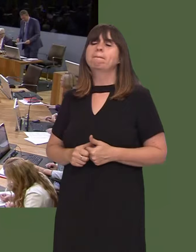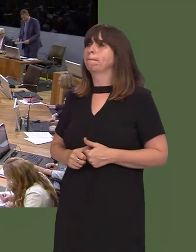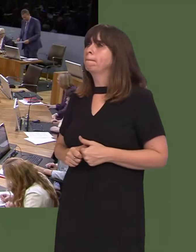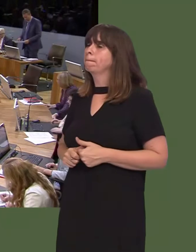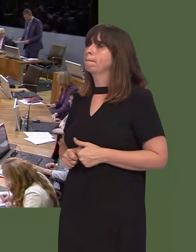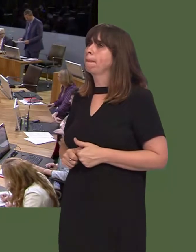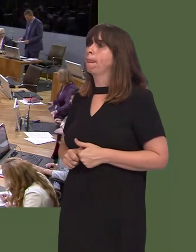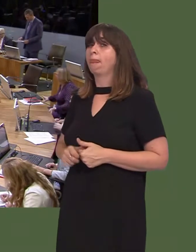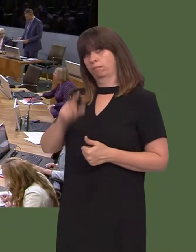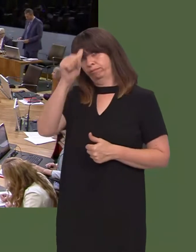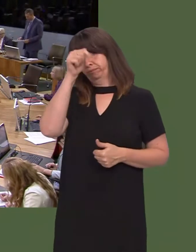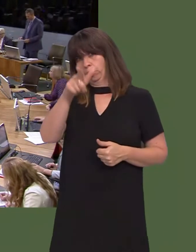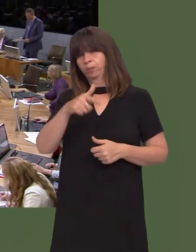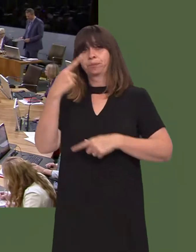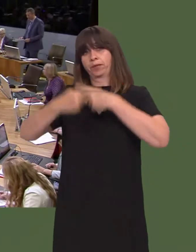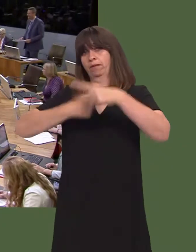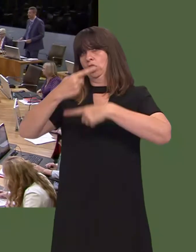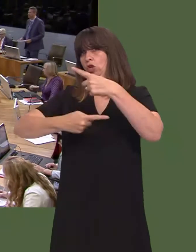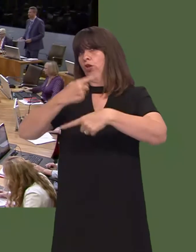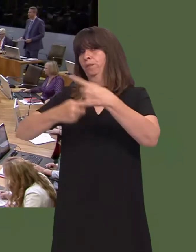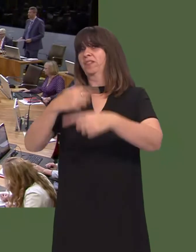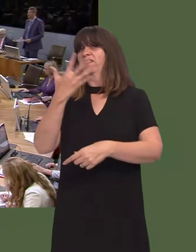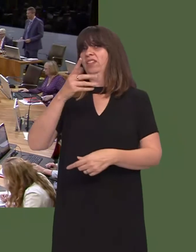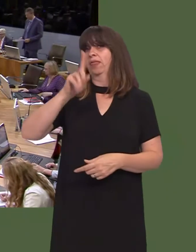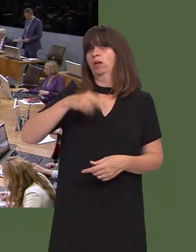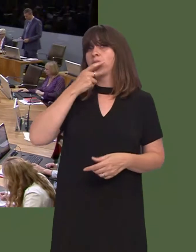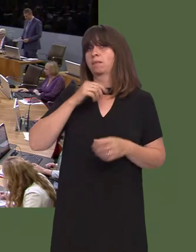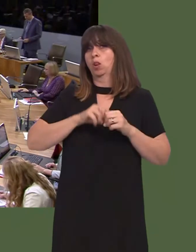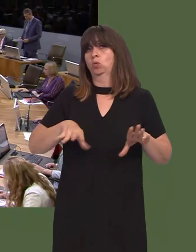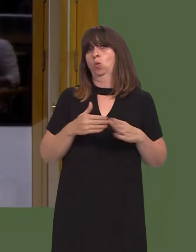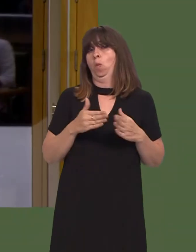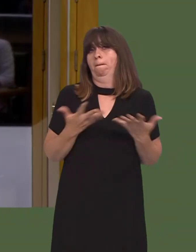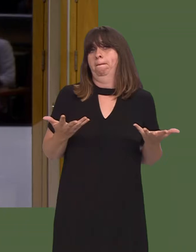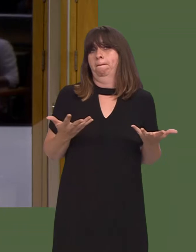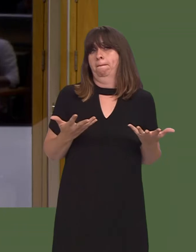Minister. Youíre probably aware that every year, about 15,000 people become homeless